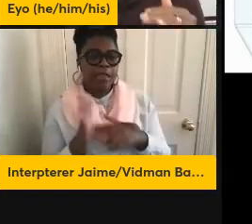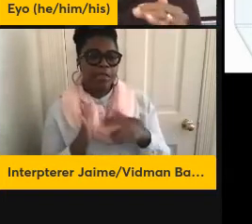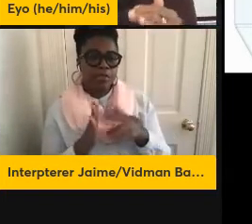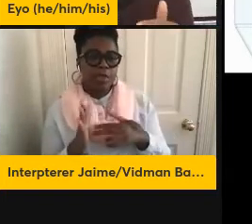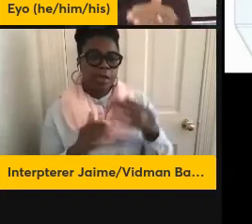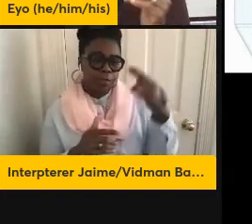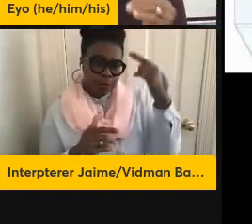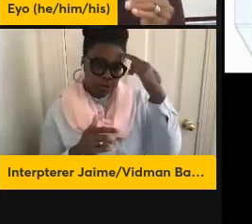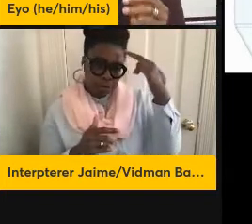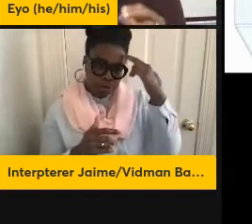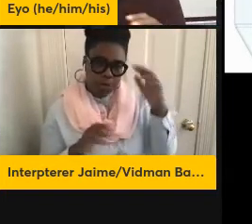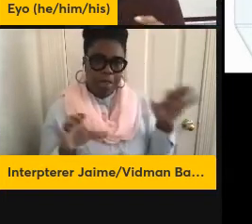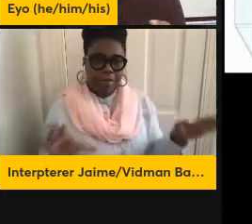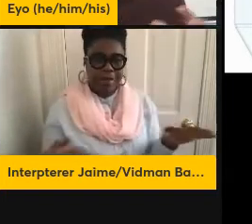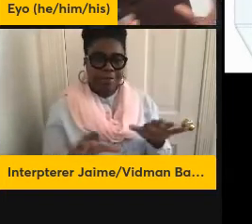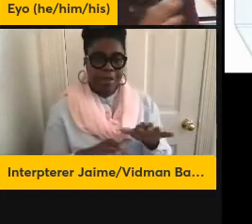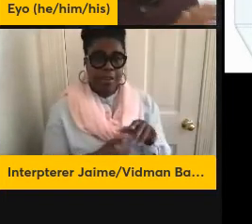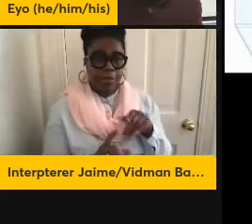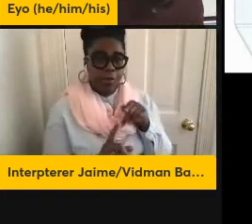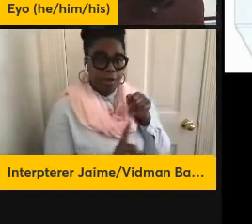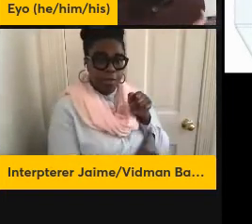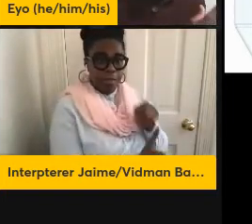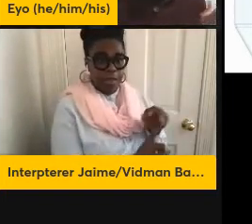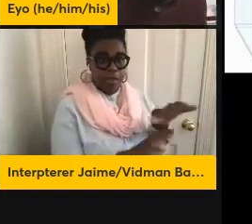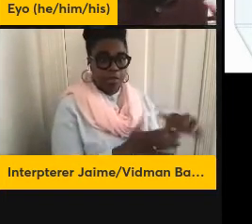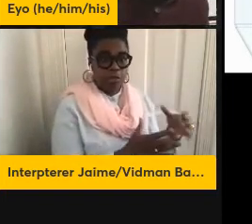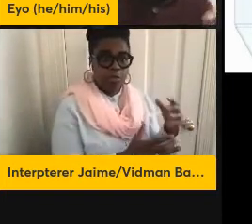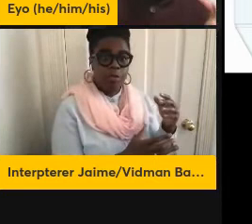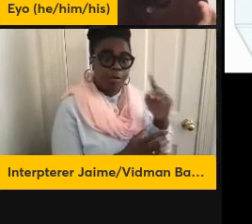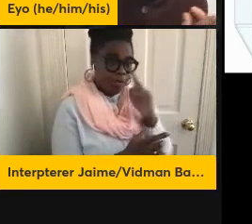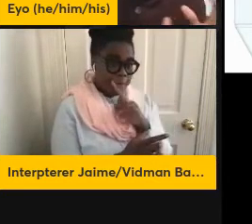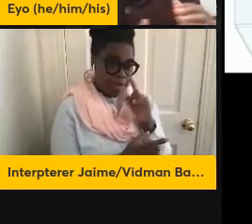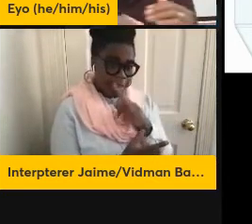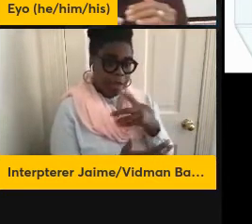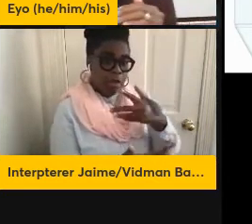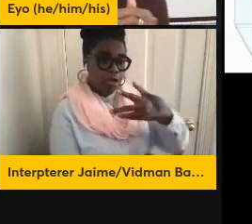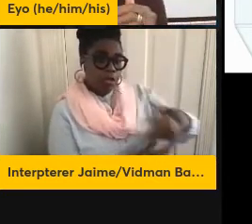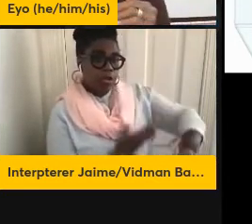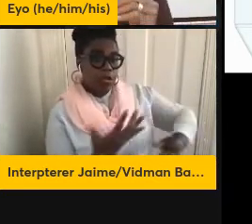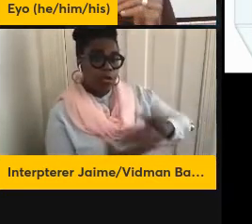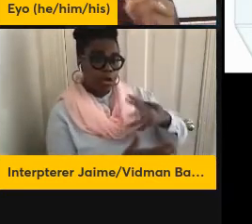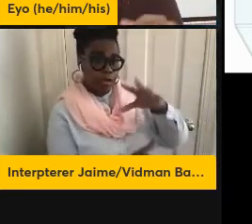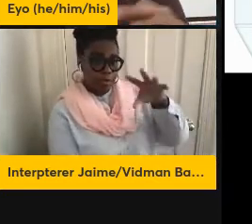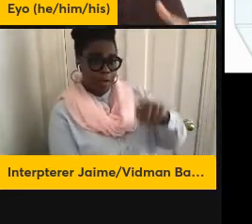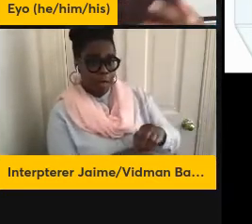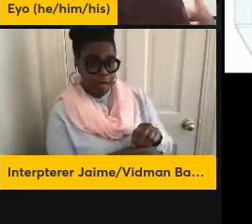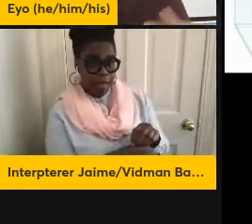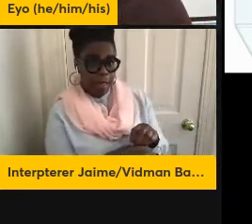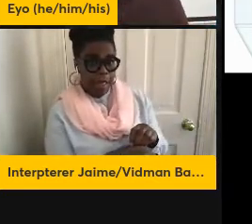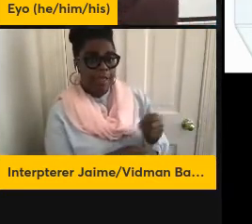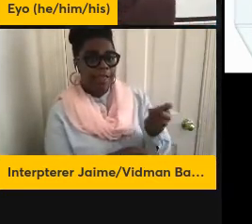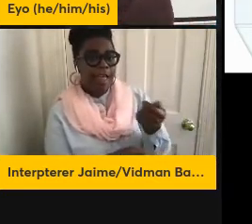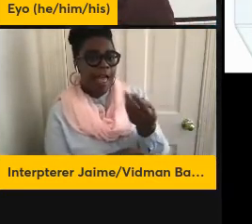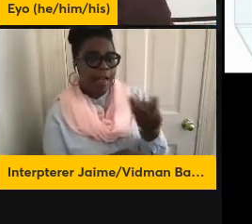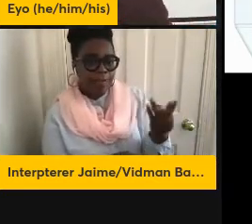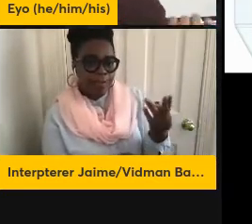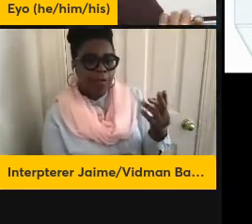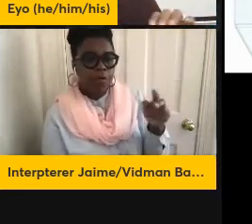suggesting that in these mice when they are exposed to social engagement, they actually are few neurons that are active. And